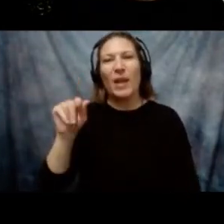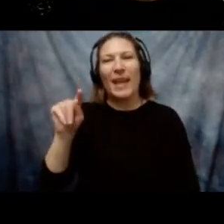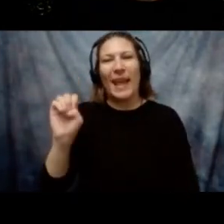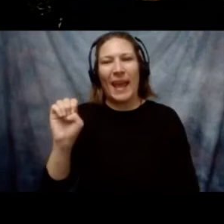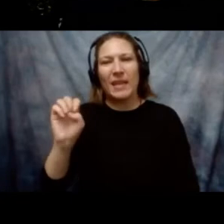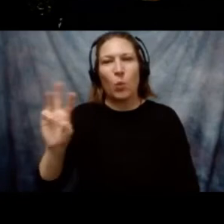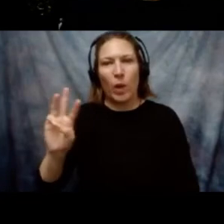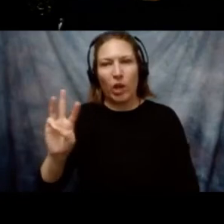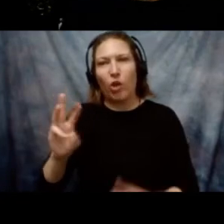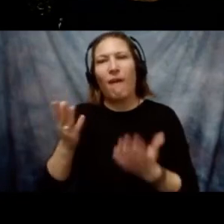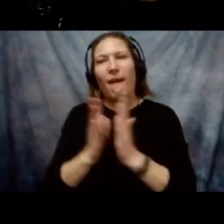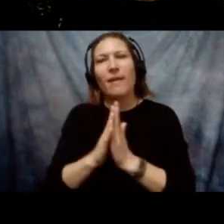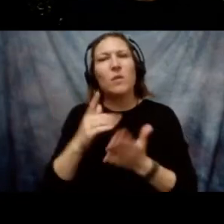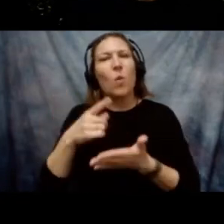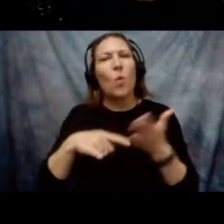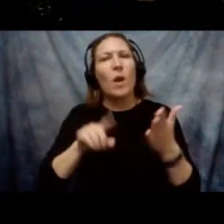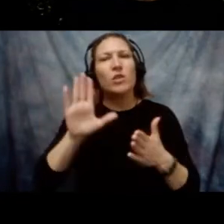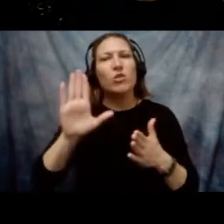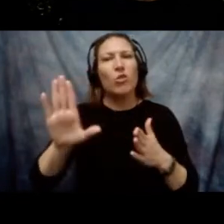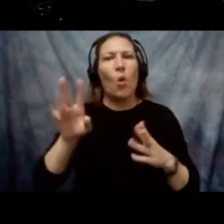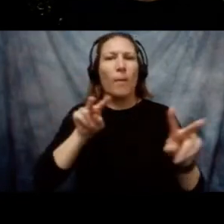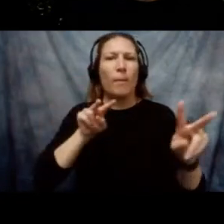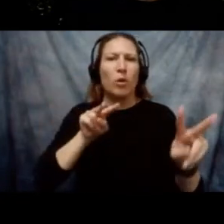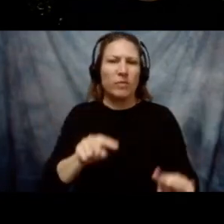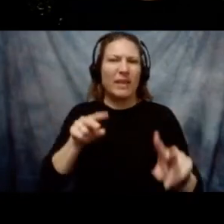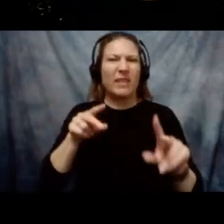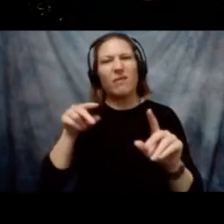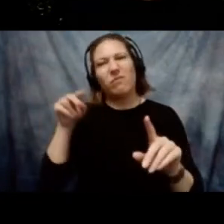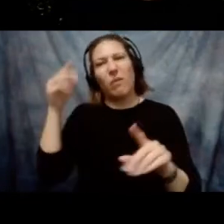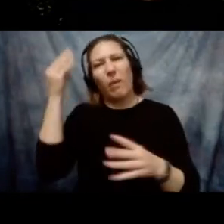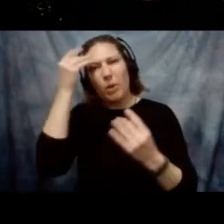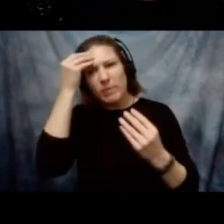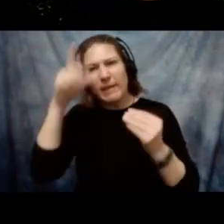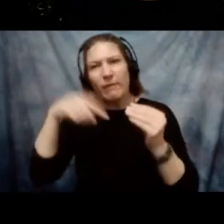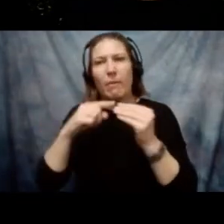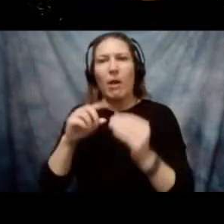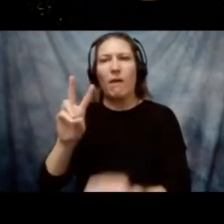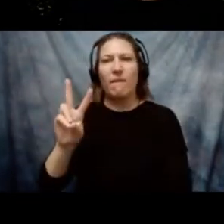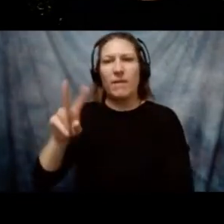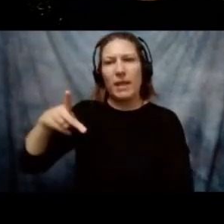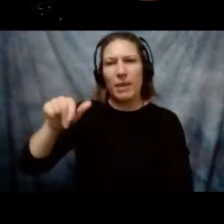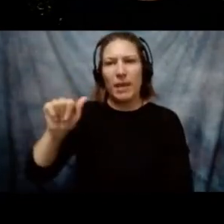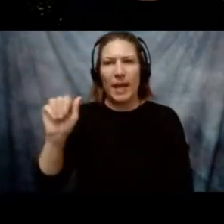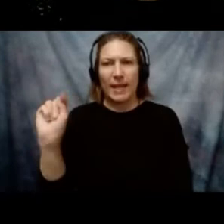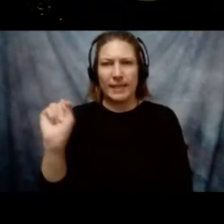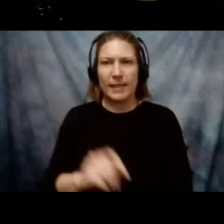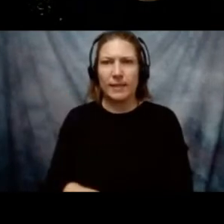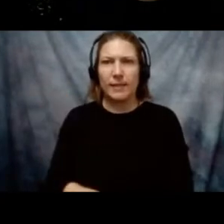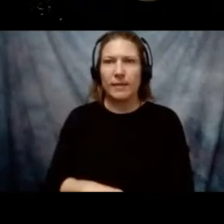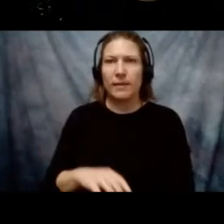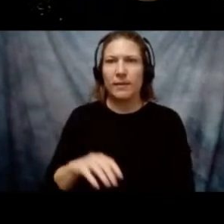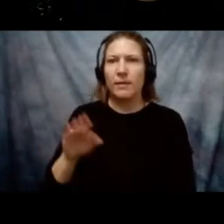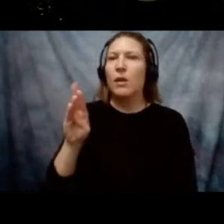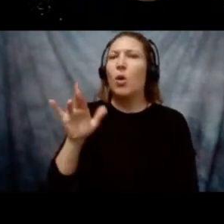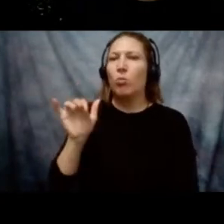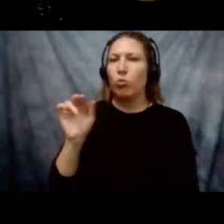i'll drop this link in here really quick sorry uh on vpats is that the standards for the